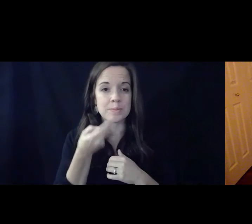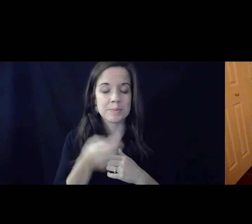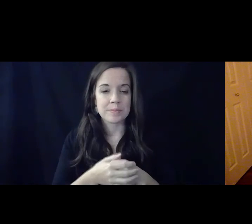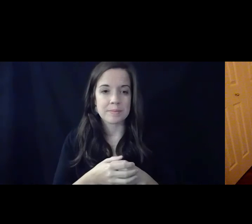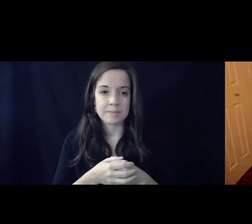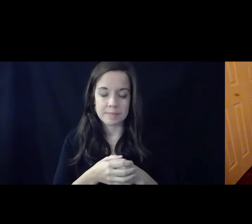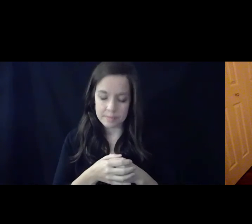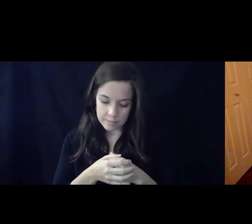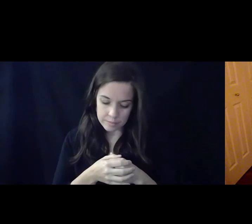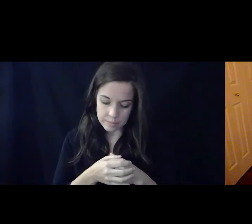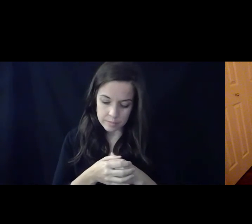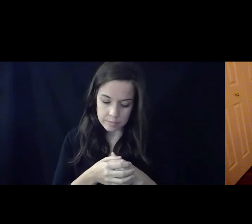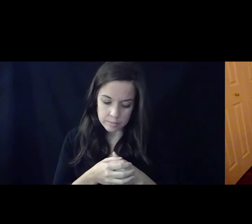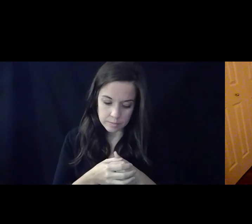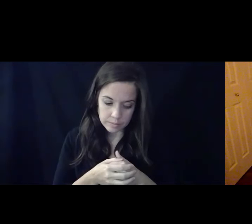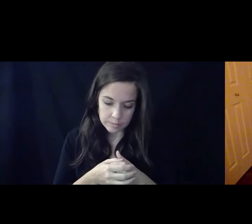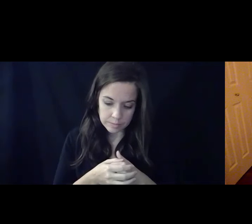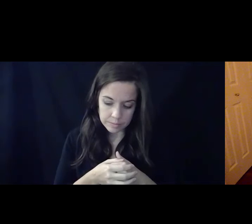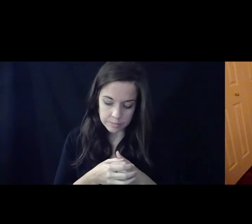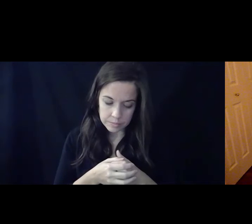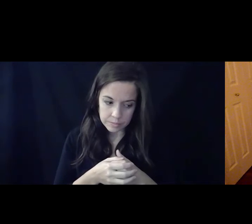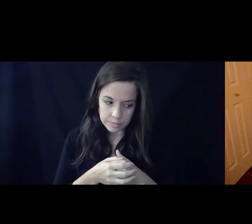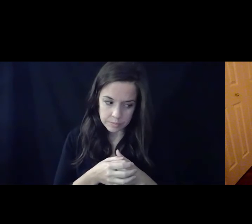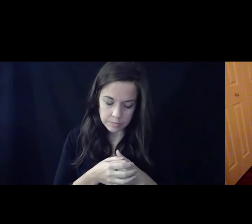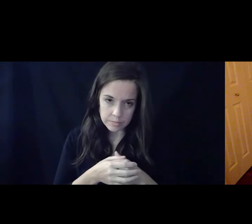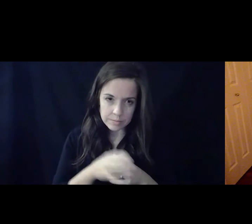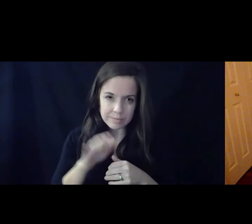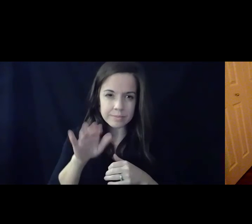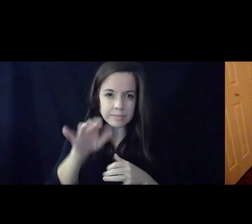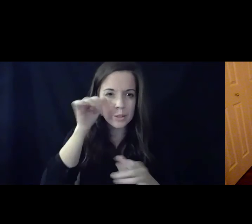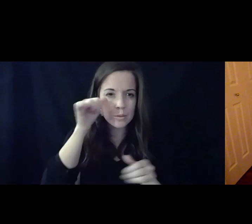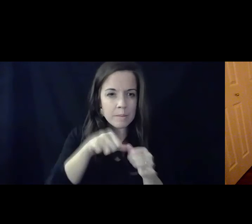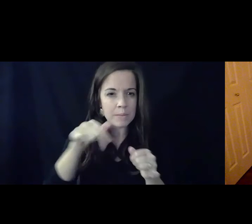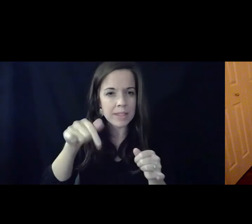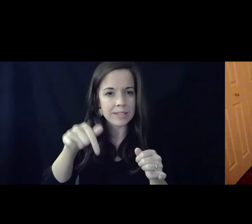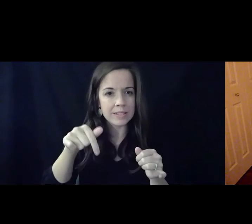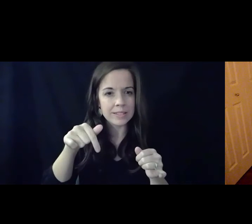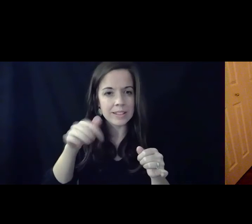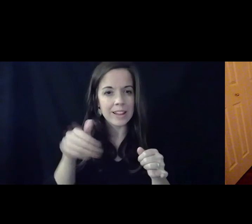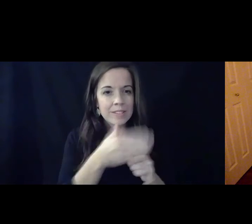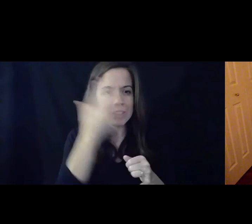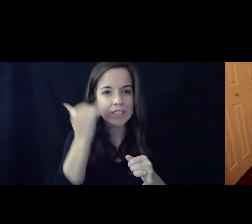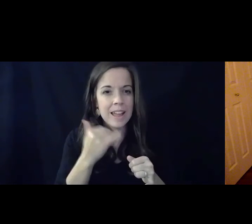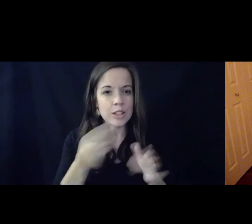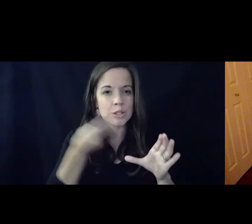Fish Head Soup Remember this: fish head soup should be eaten on the hottest summer day.